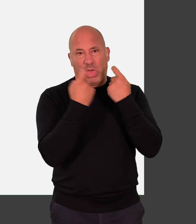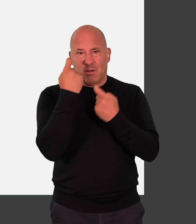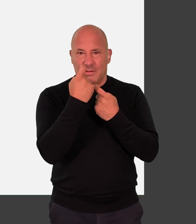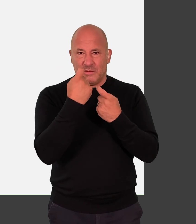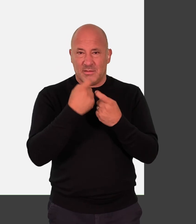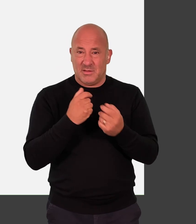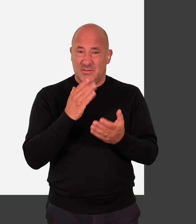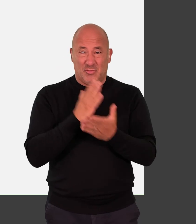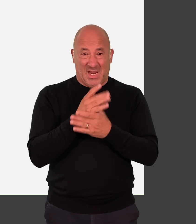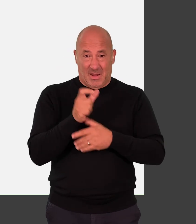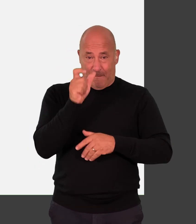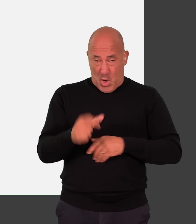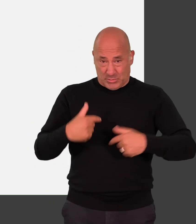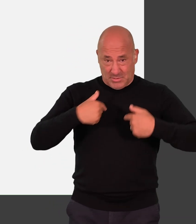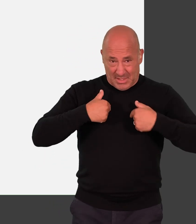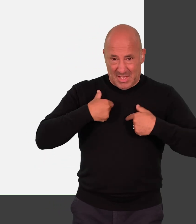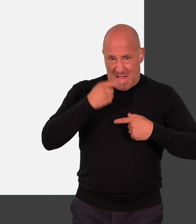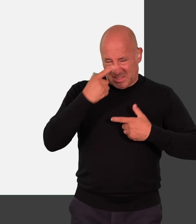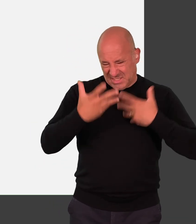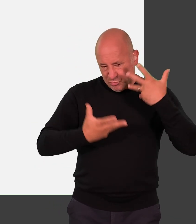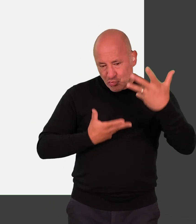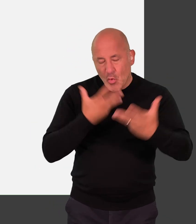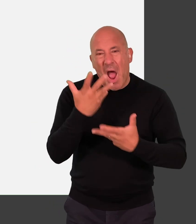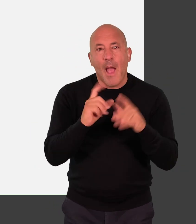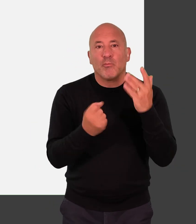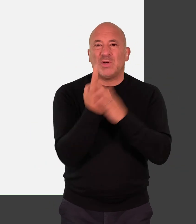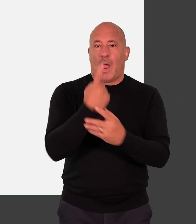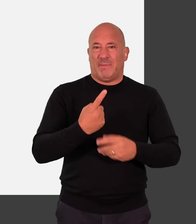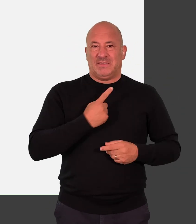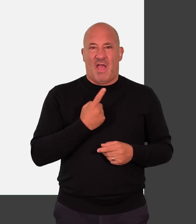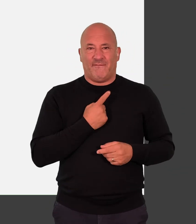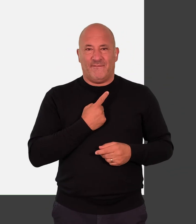Only the individual person can describe what’s going on for them,